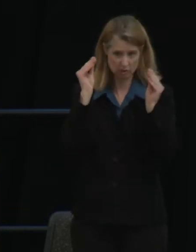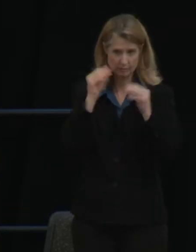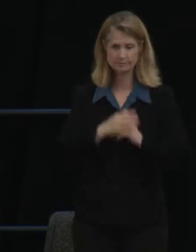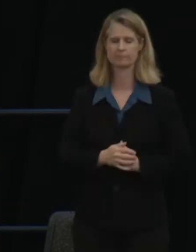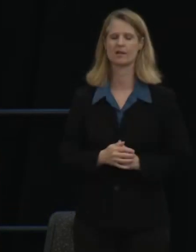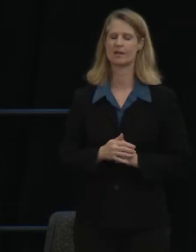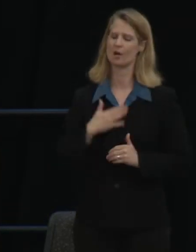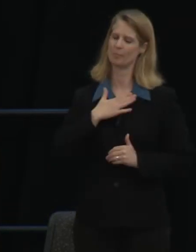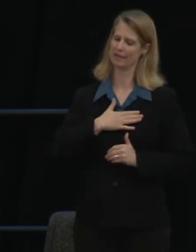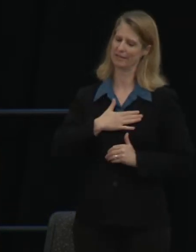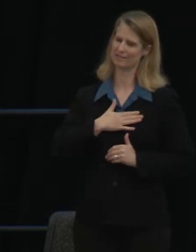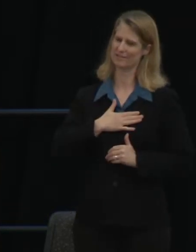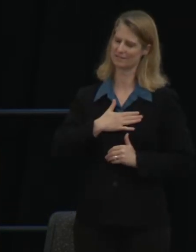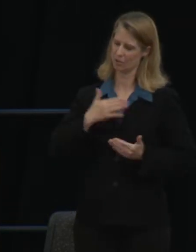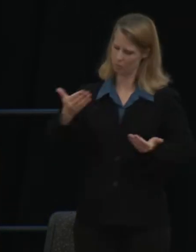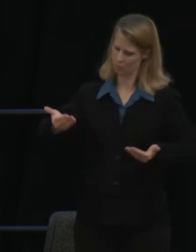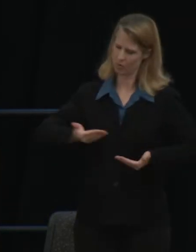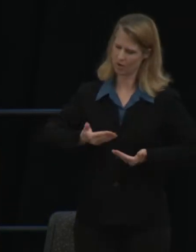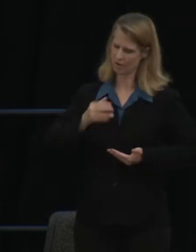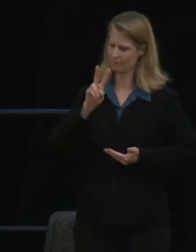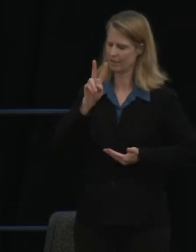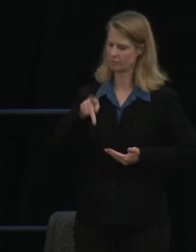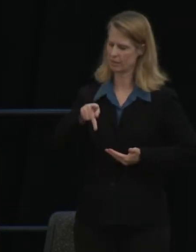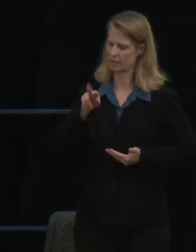Please join me in welcoming Vice President Rocklin.